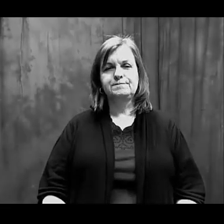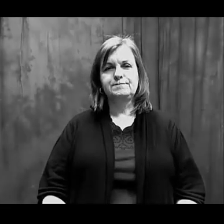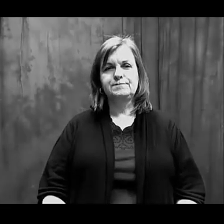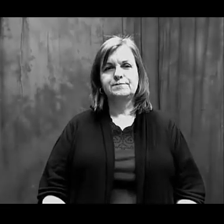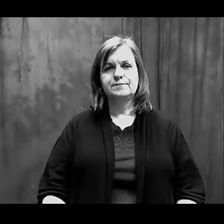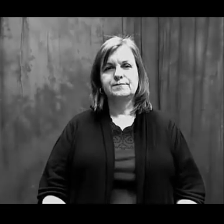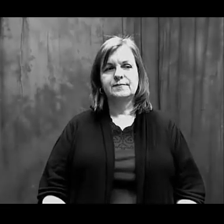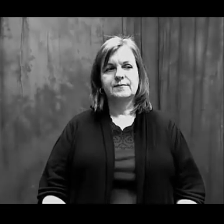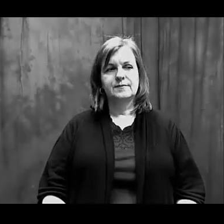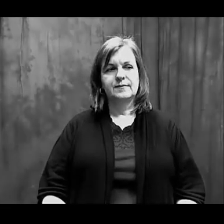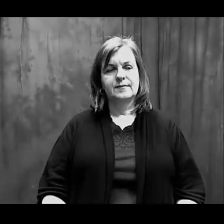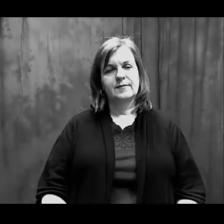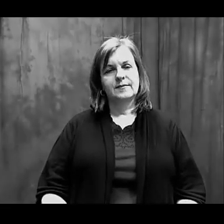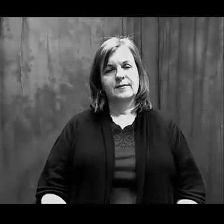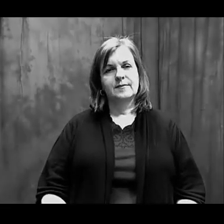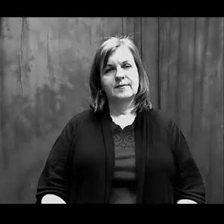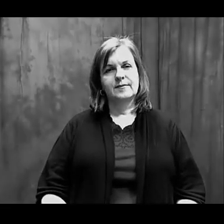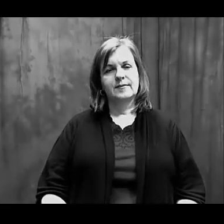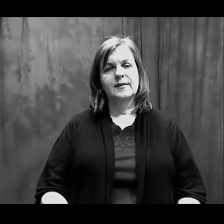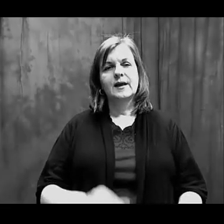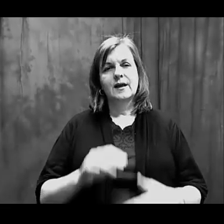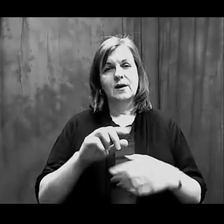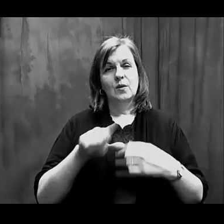this folding in that occurs